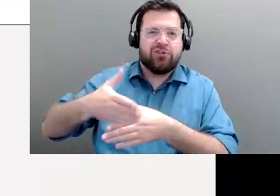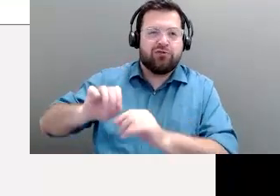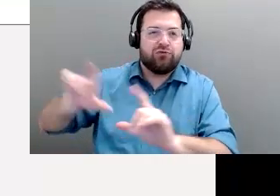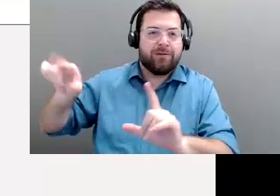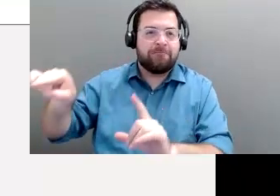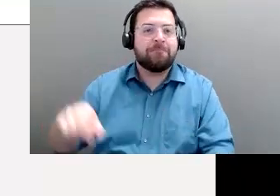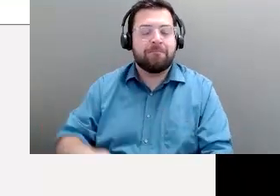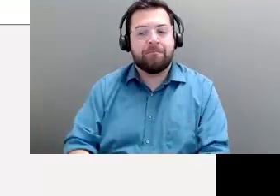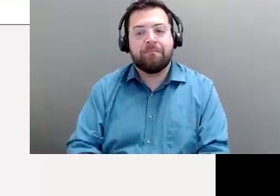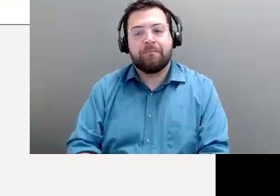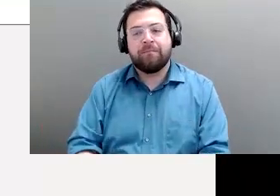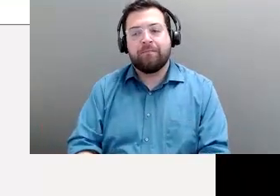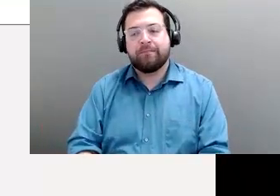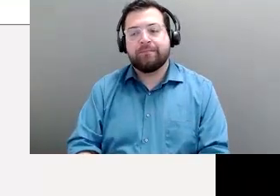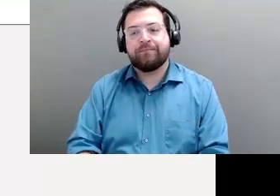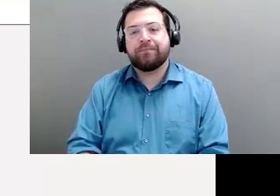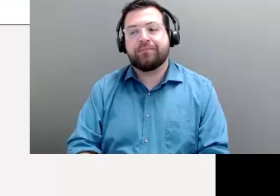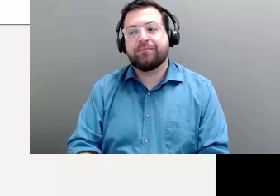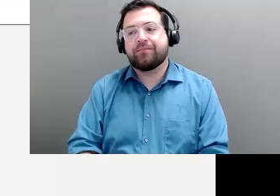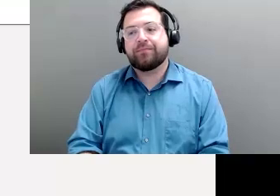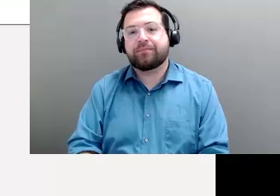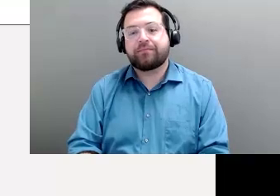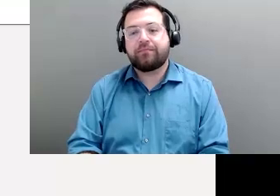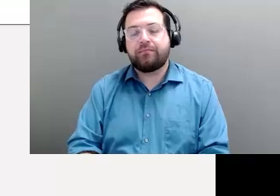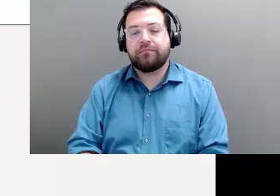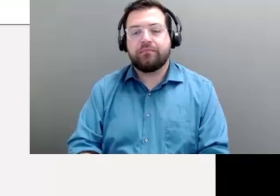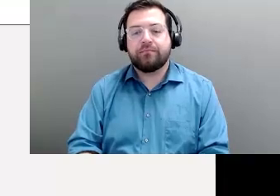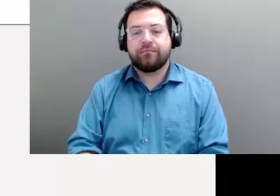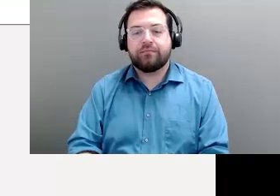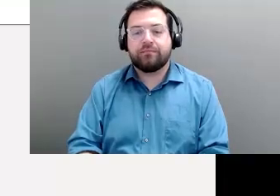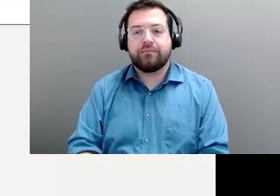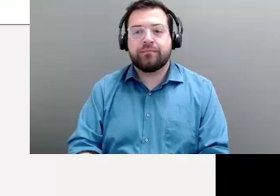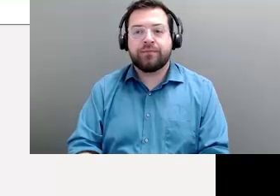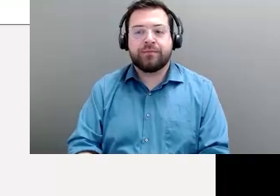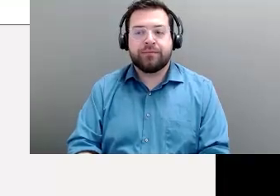Okay. So what we have here is,